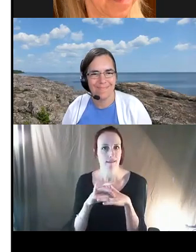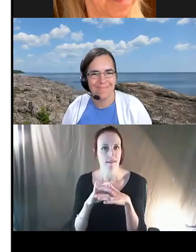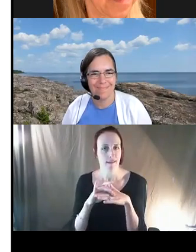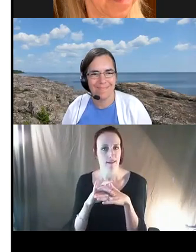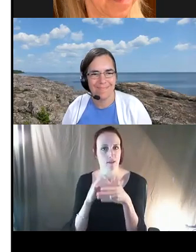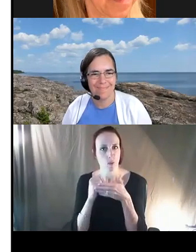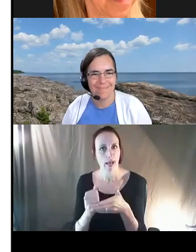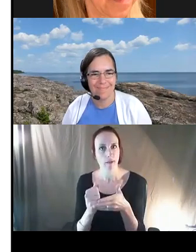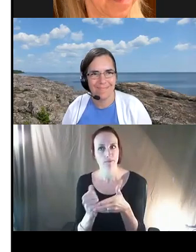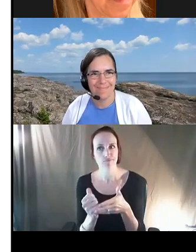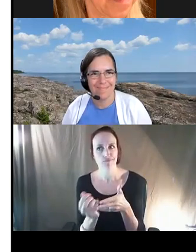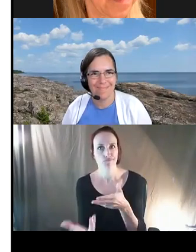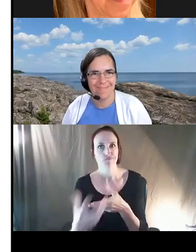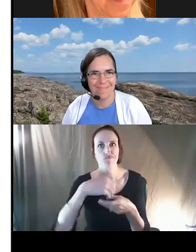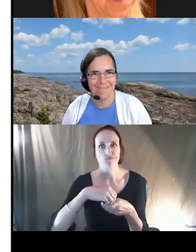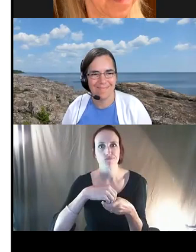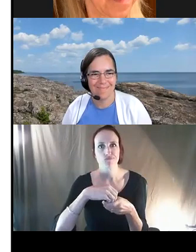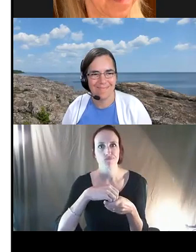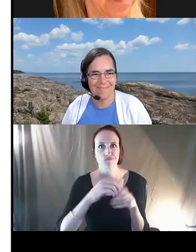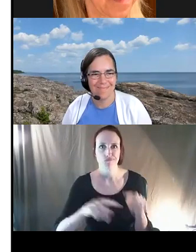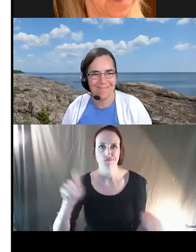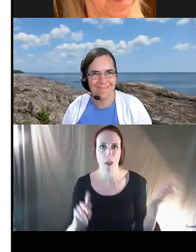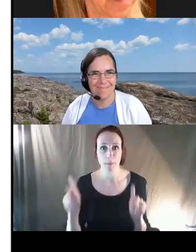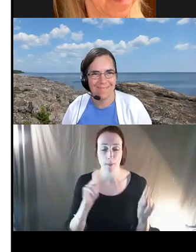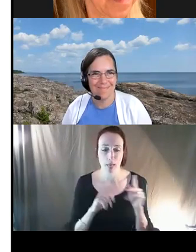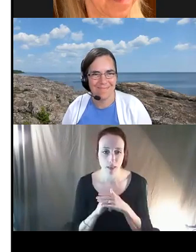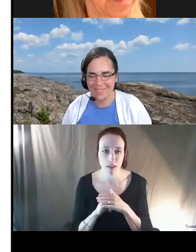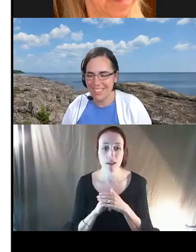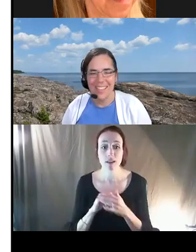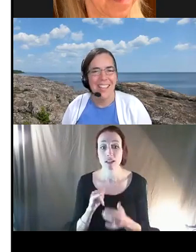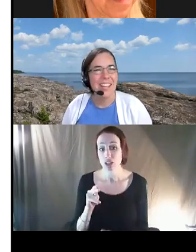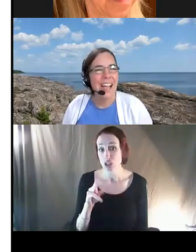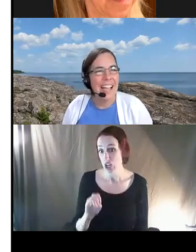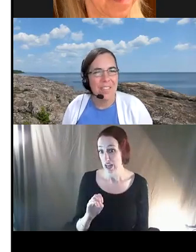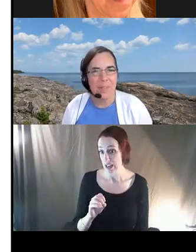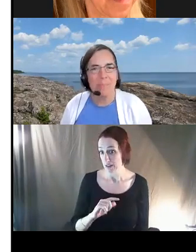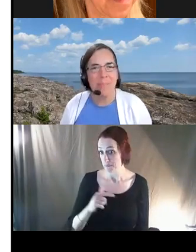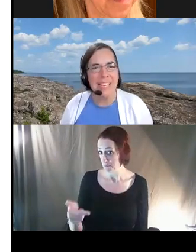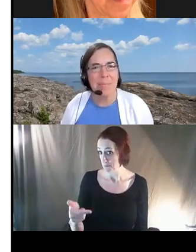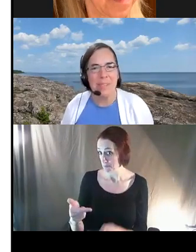So, Jennie, let me let you introduce yourself. Jennie Delisi: Hi, everyone.